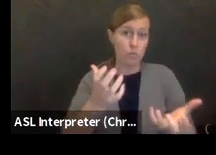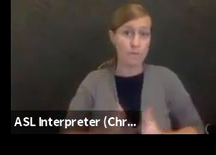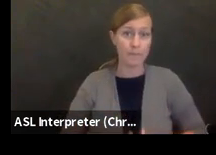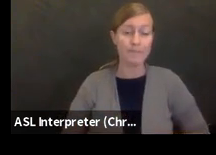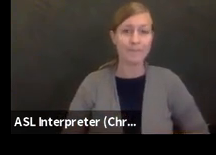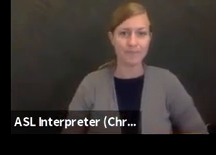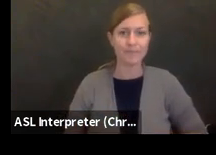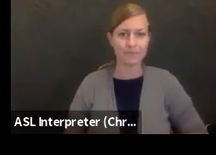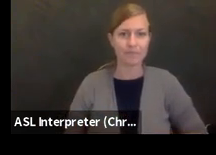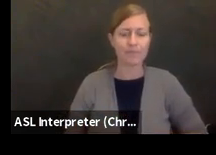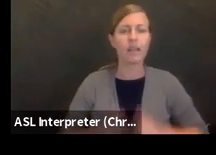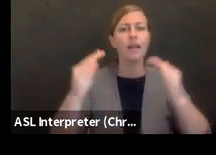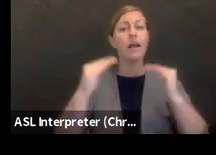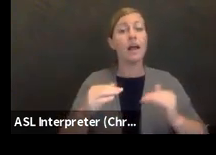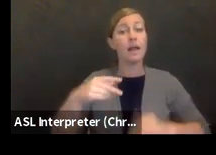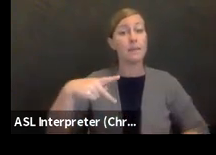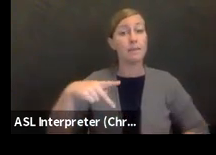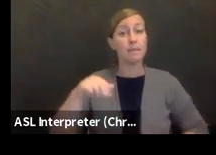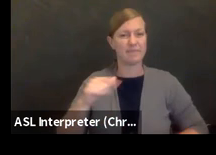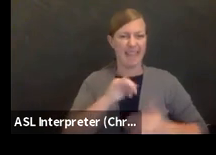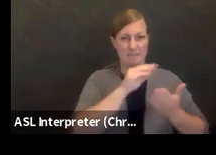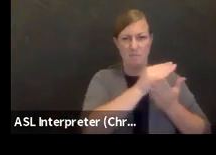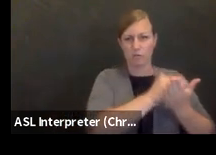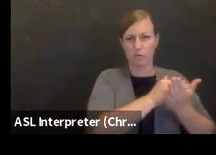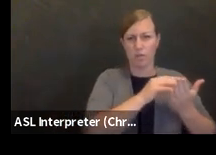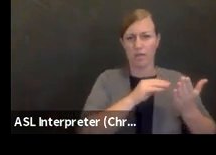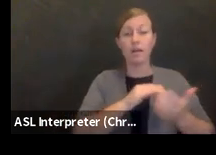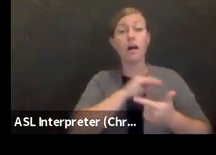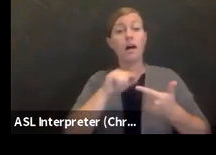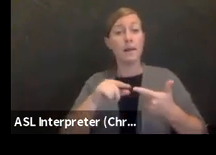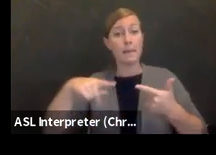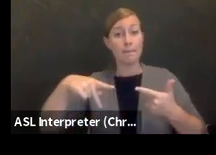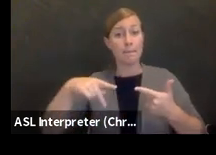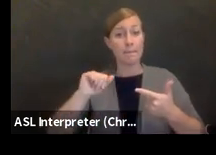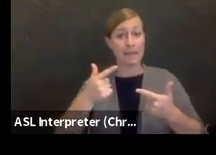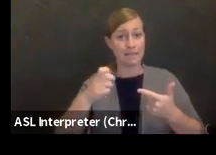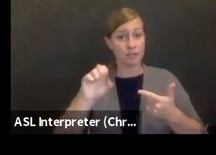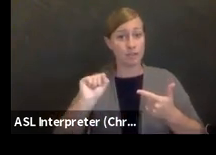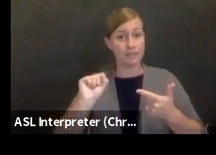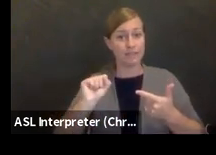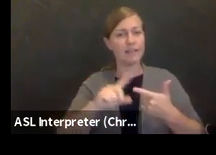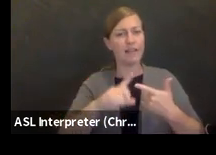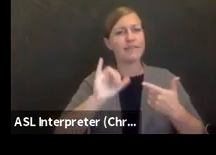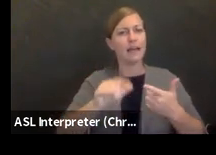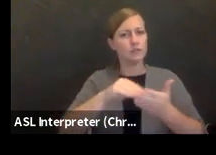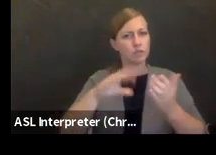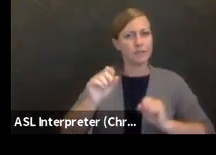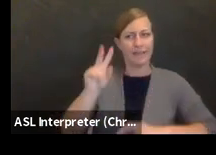ESD 113 - Andrew Hickman: Ages are things the students can view and unless you give them permission. They can attach